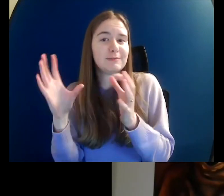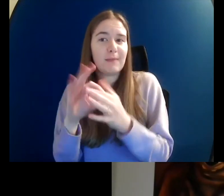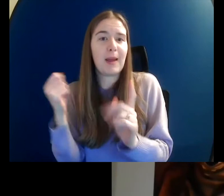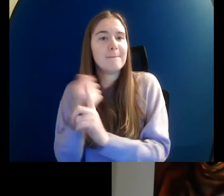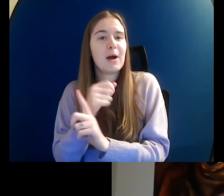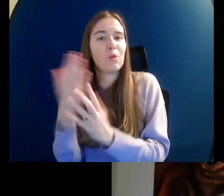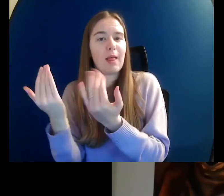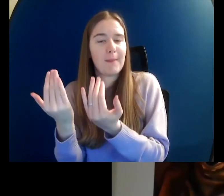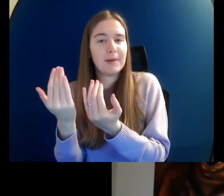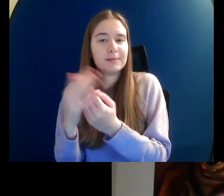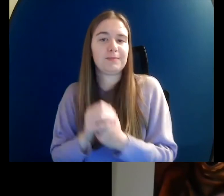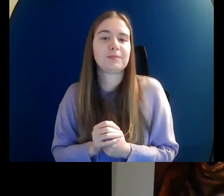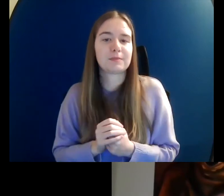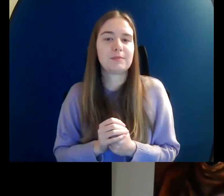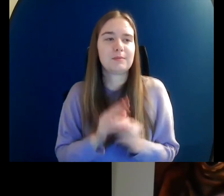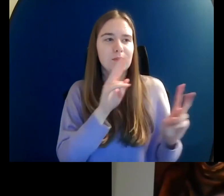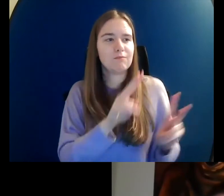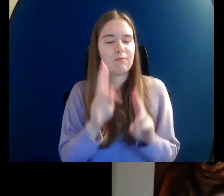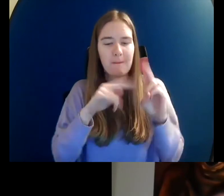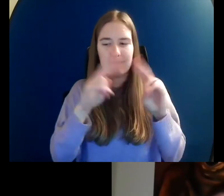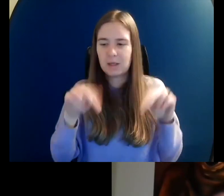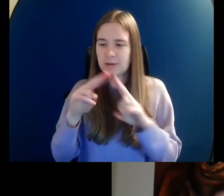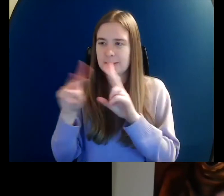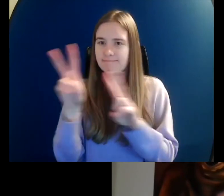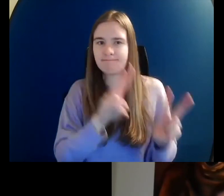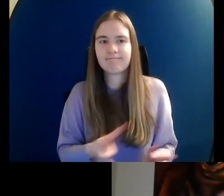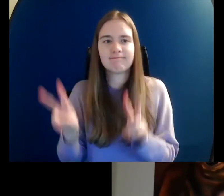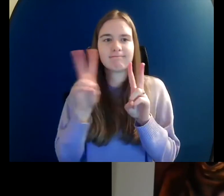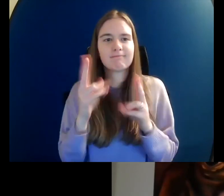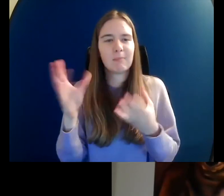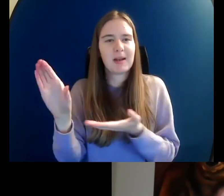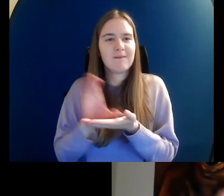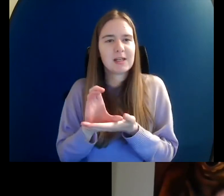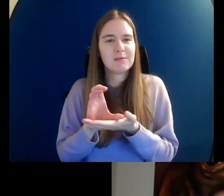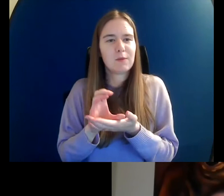Looking at buildings surrounding us, where is the investment for quality housing? People who can afford to have double,